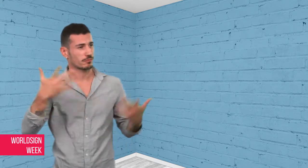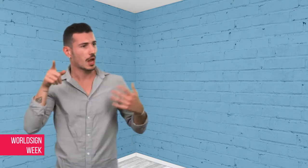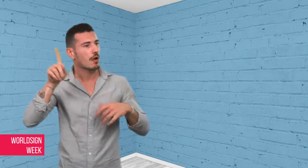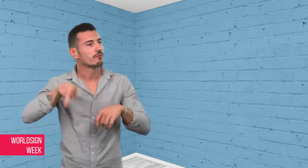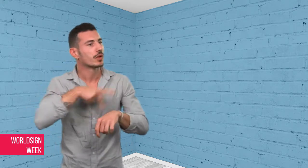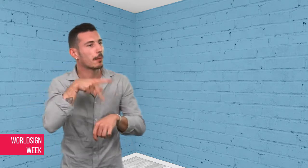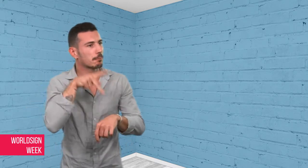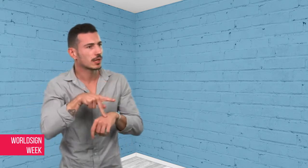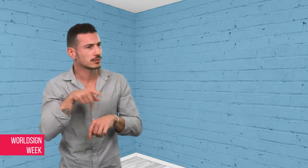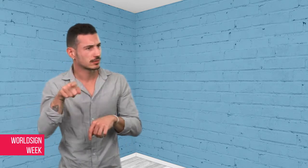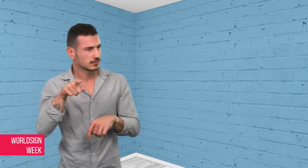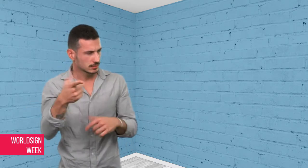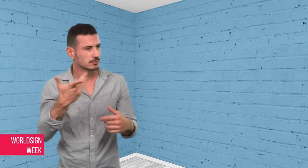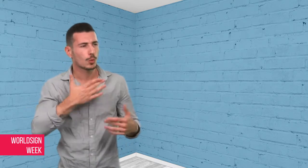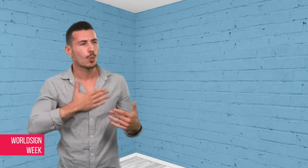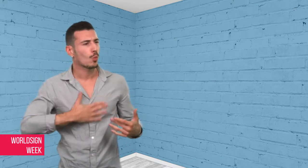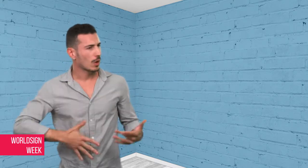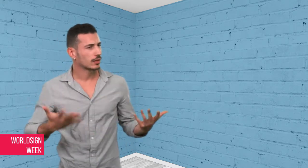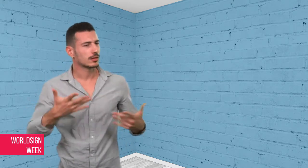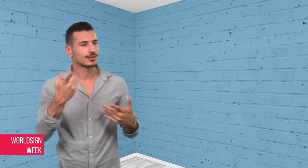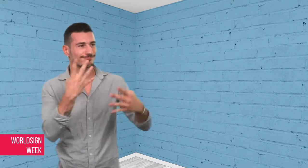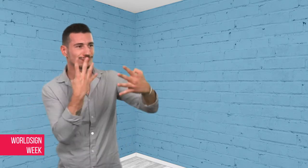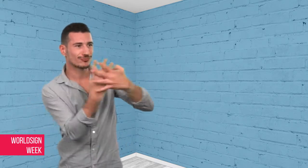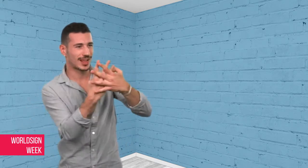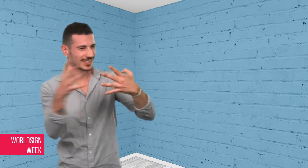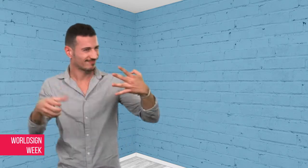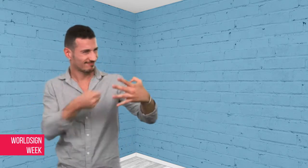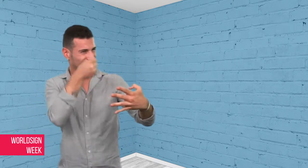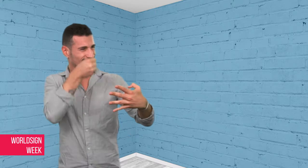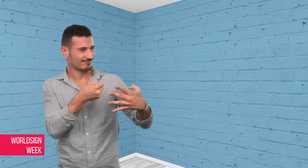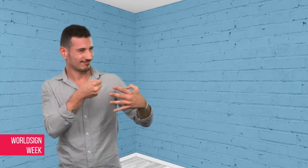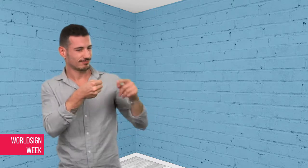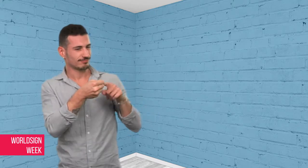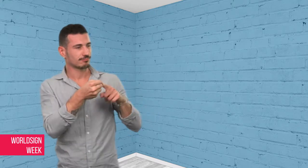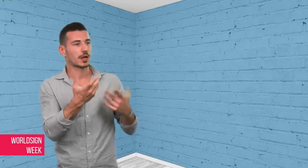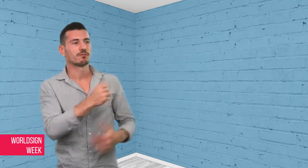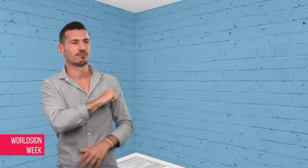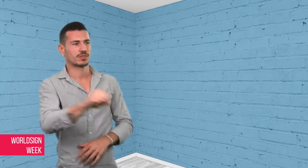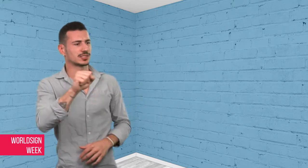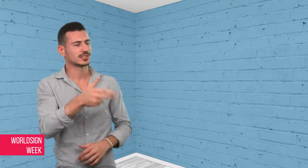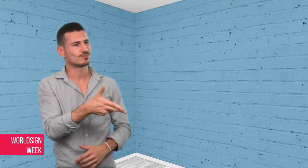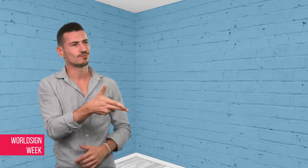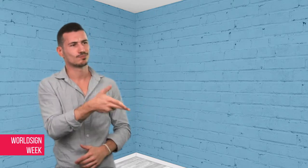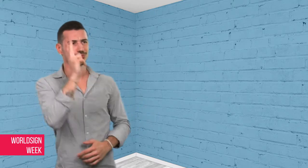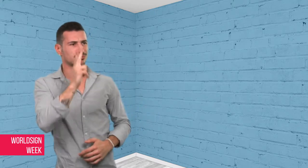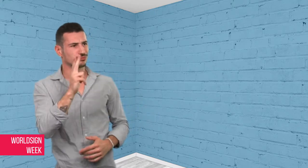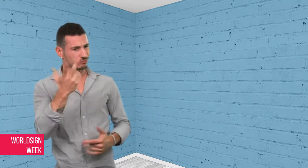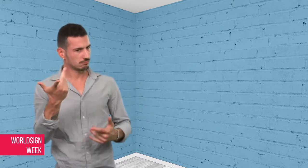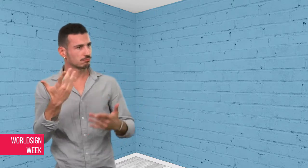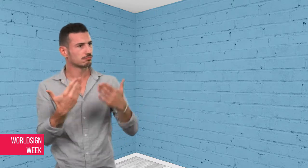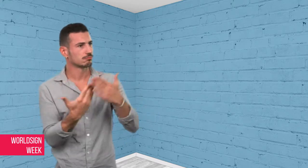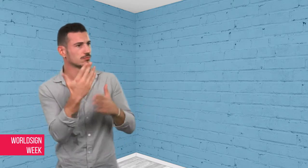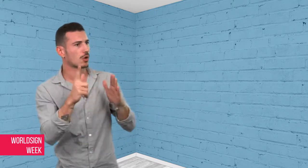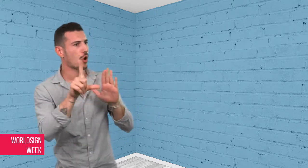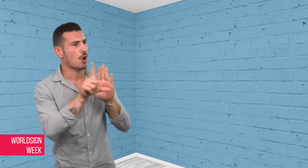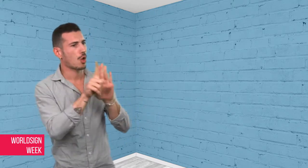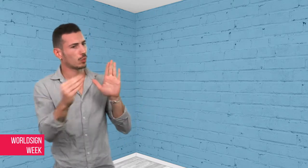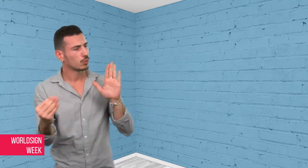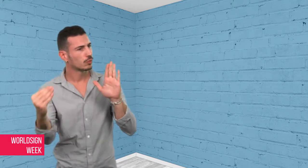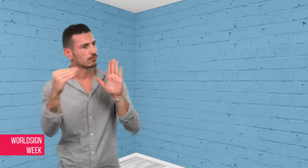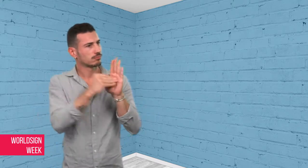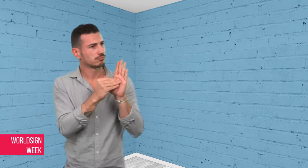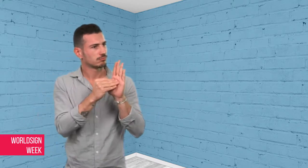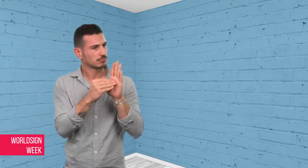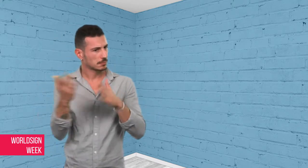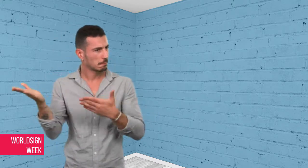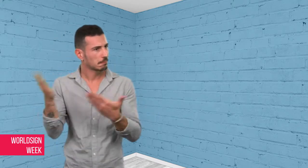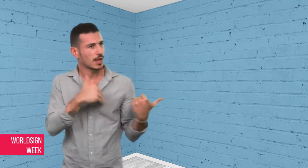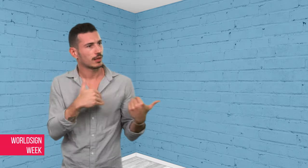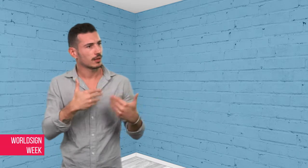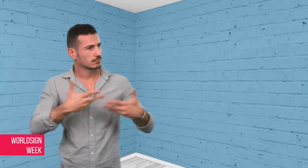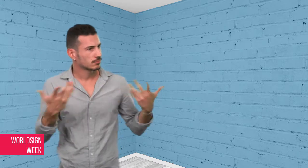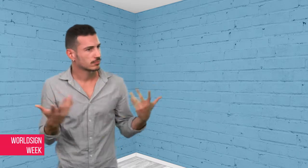Philippines want to bring back death punishment?